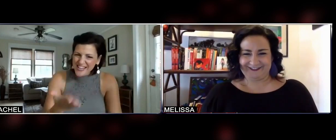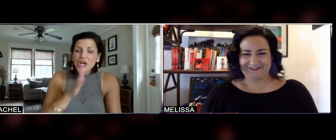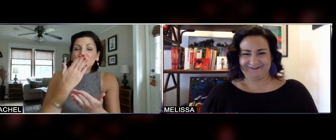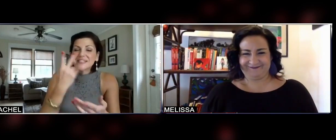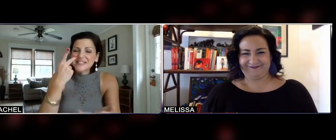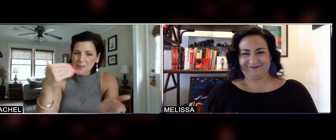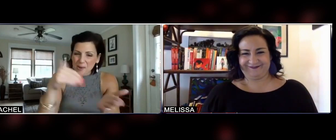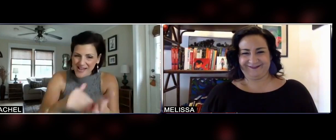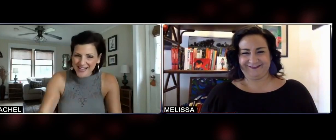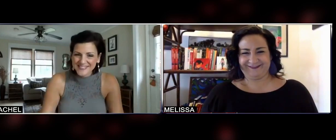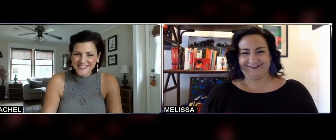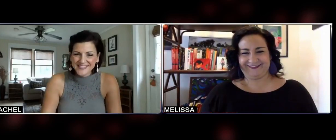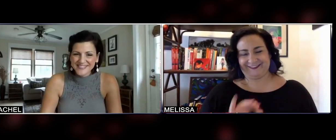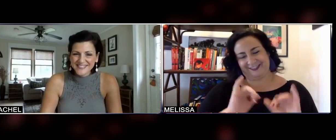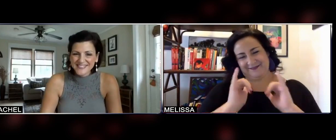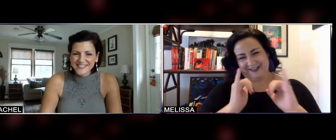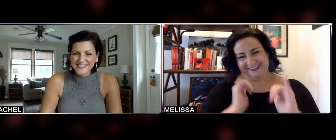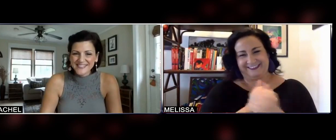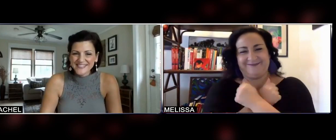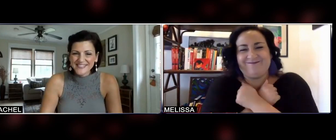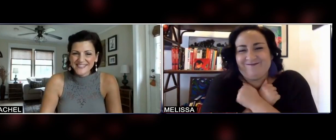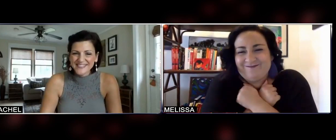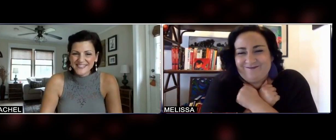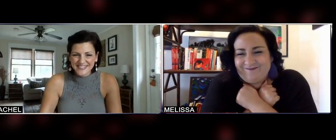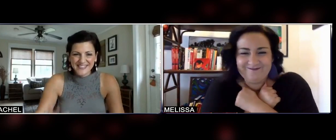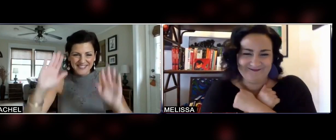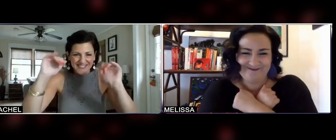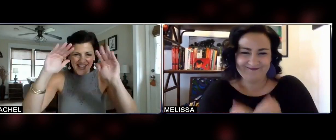Great, thanks! Good to see you again! Likewise. Hugs! Bye!